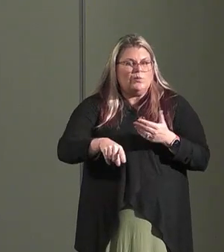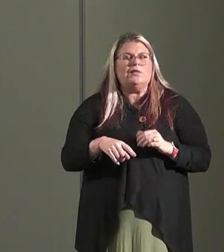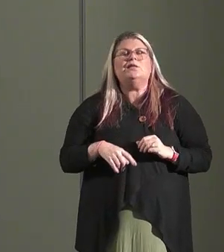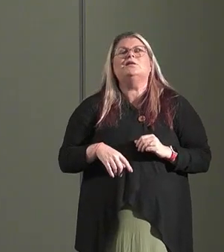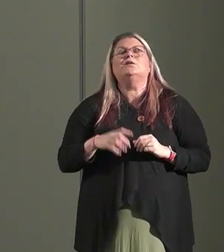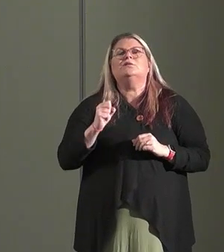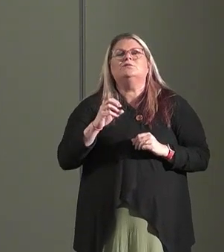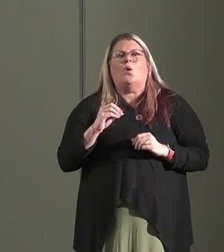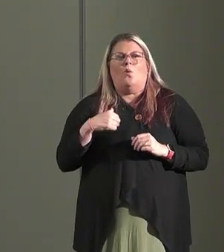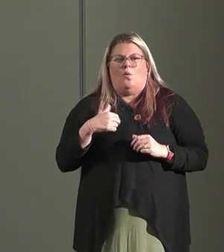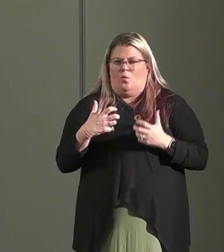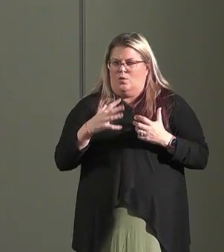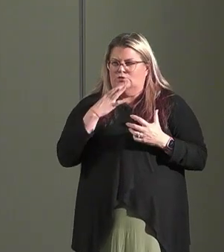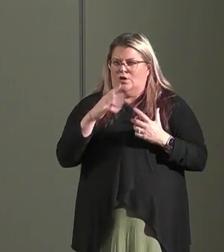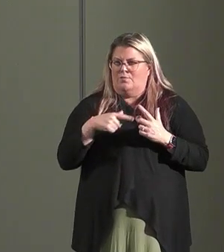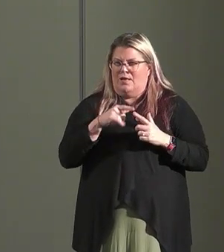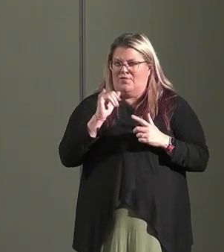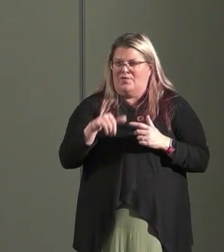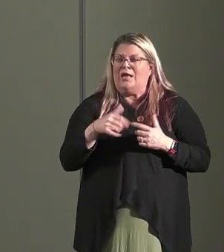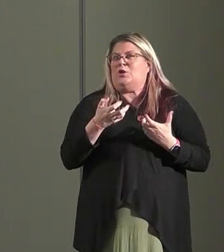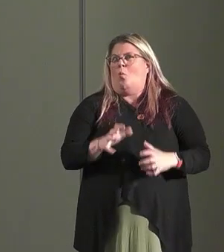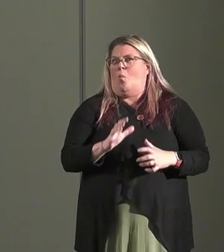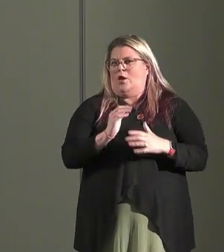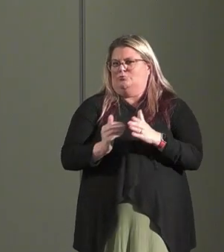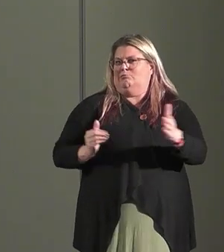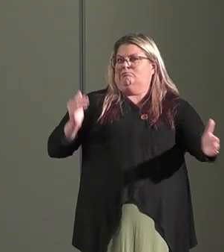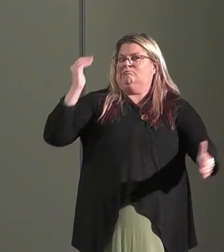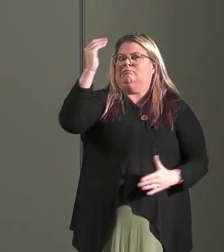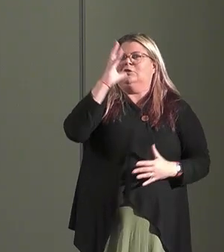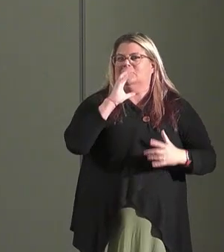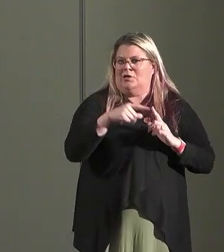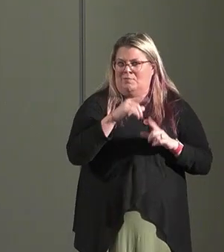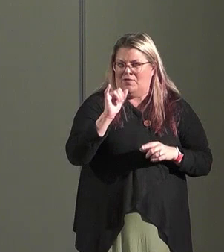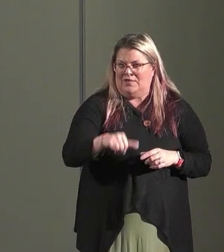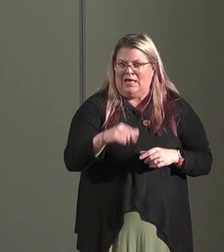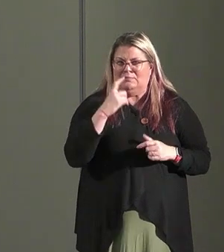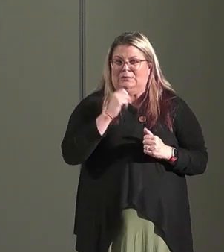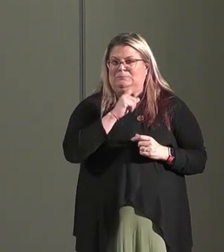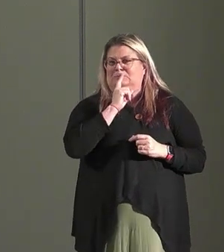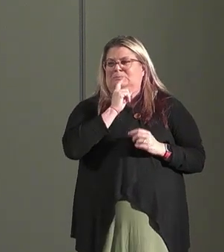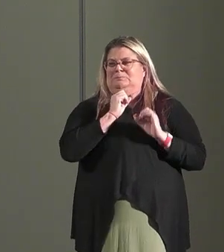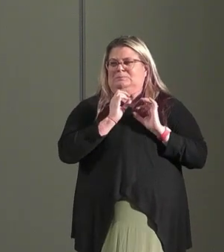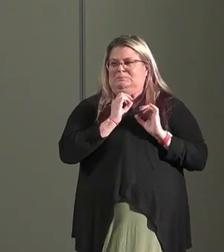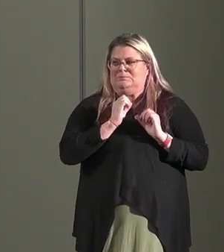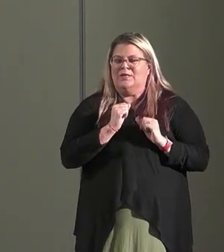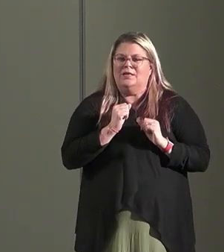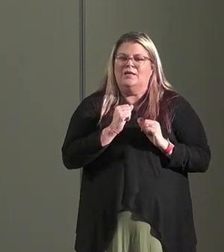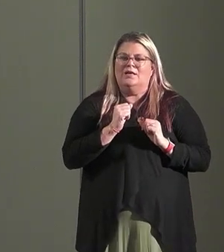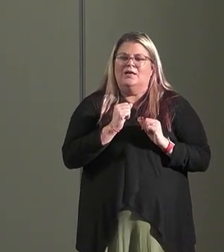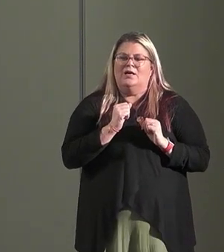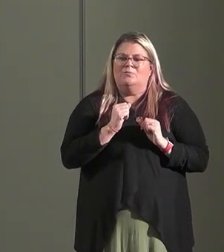don't want to talk about that so much. I will let you talk about that a little bit so folks know.